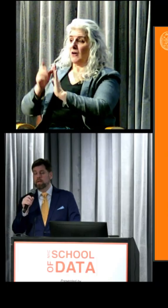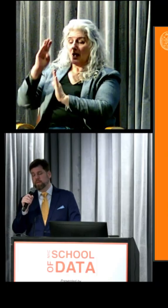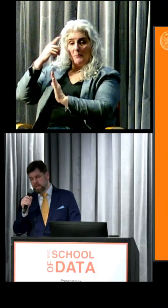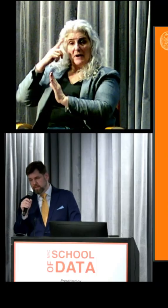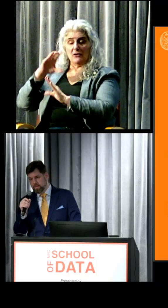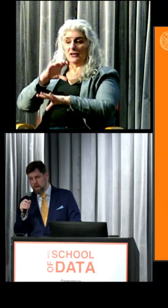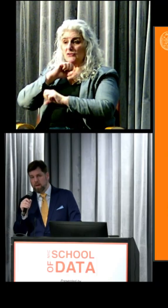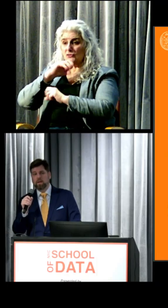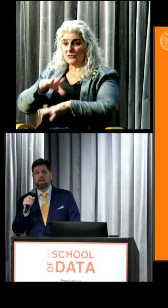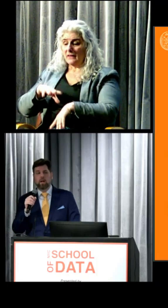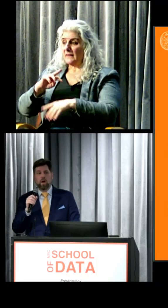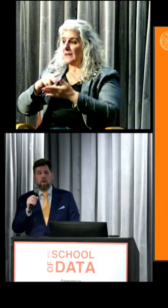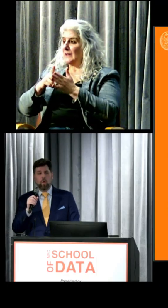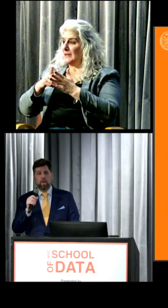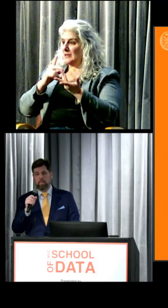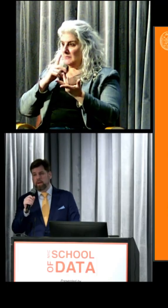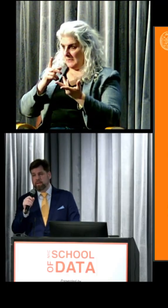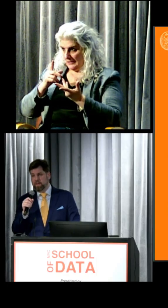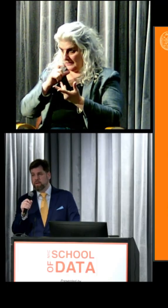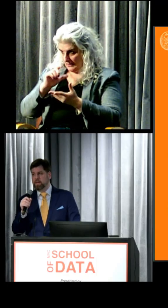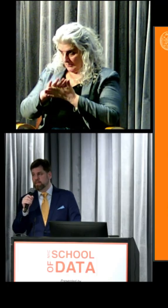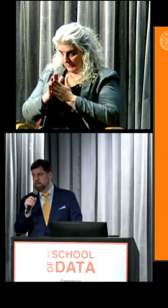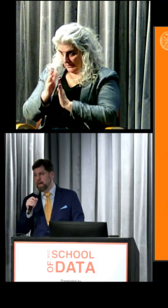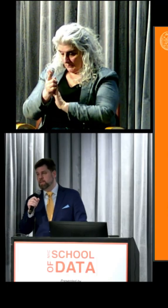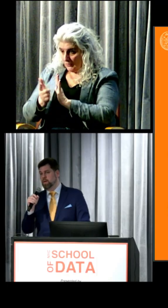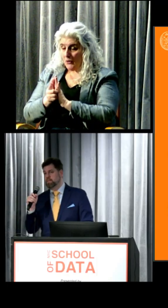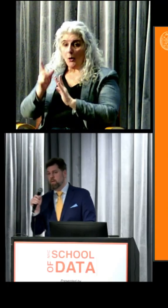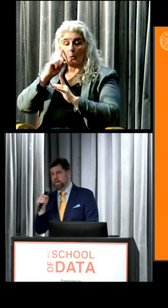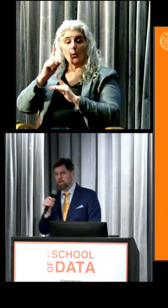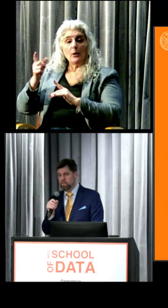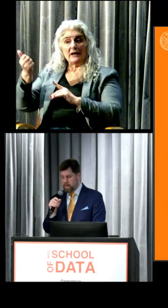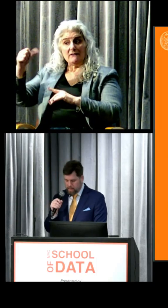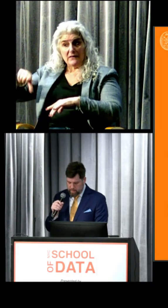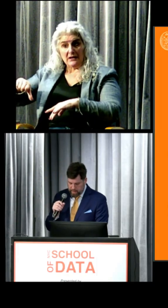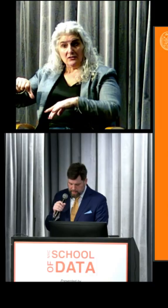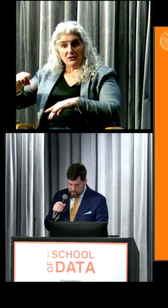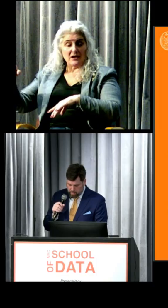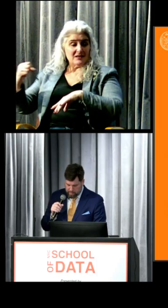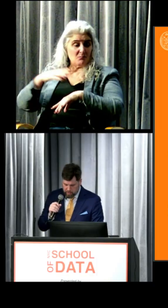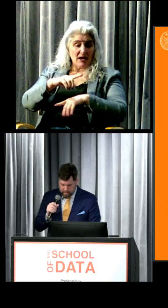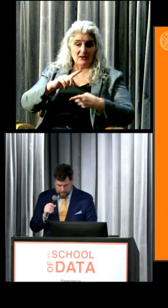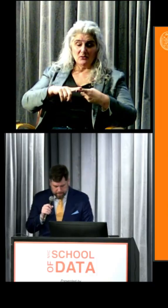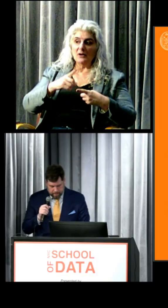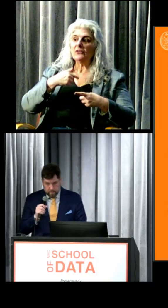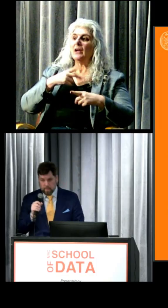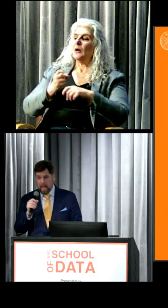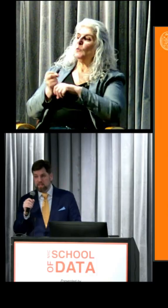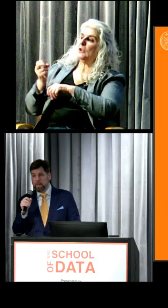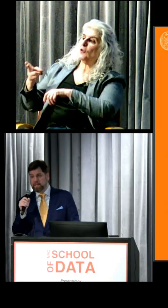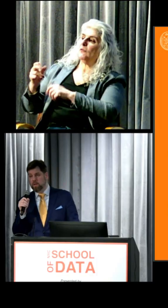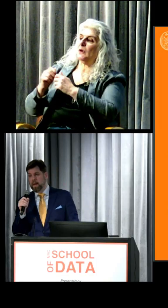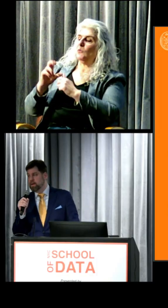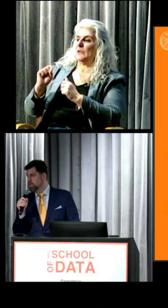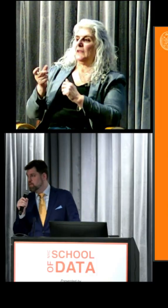So if anybody plays that, you'll probably recognize some of the colors and the pops of graphics that we use here.